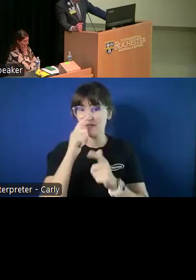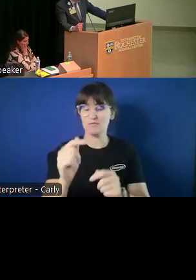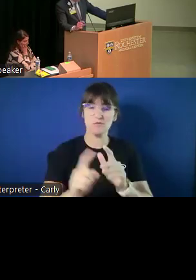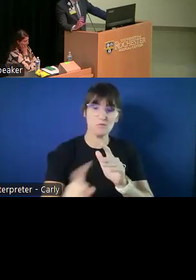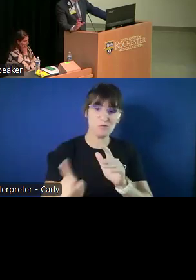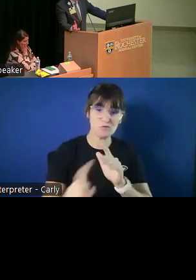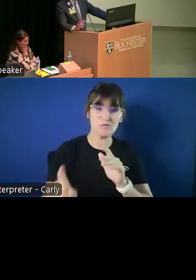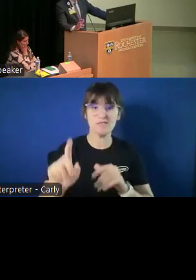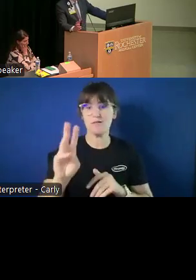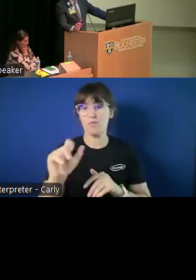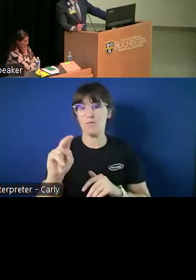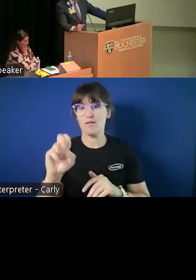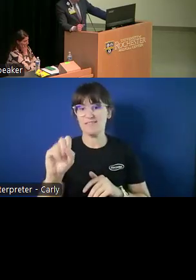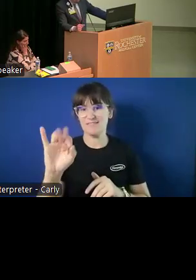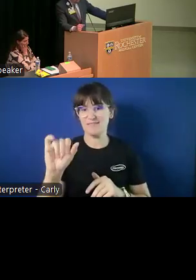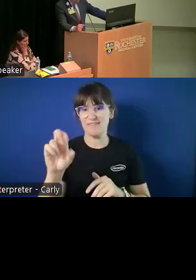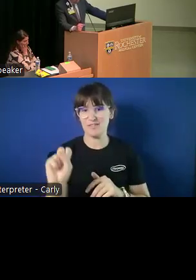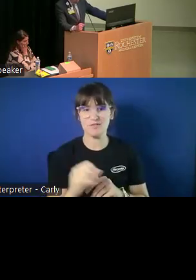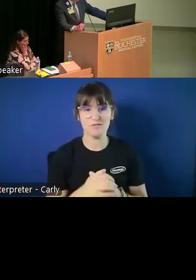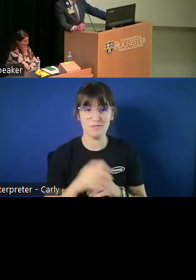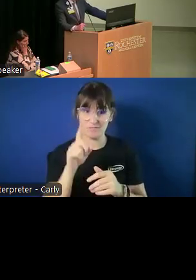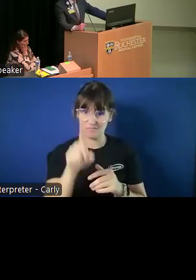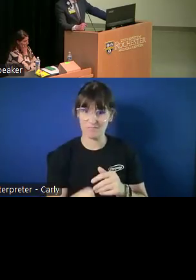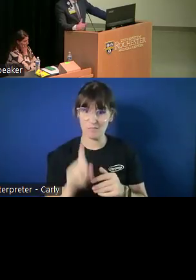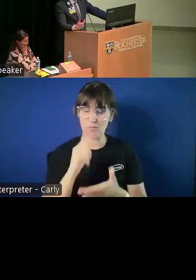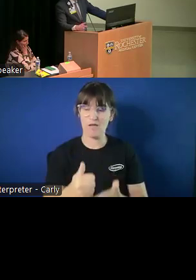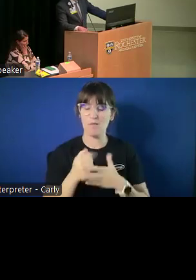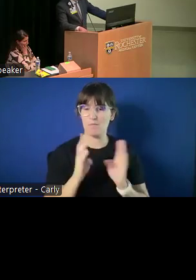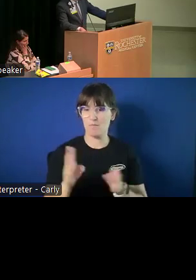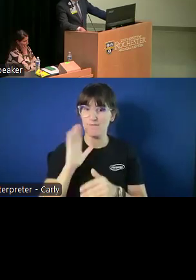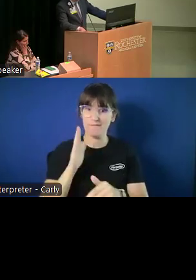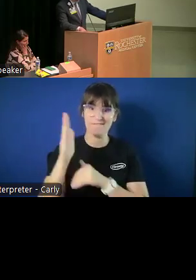so these takeaways will help us plan for future initiatives uh and also give us advocacy points